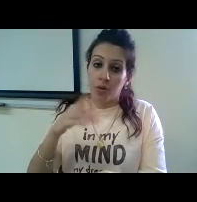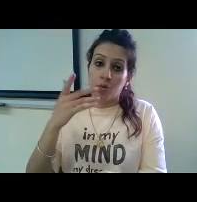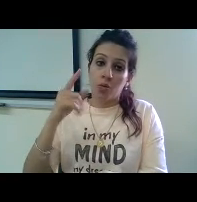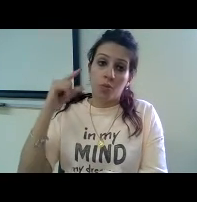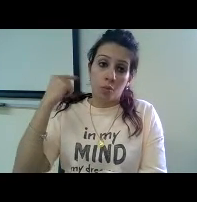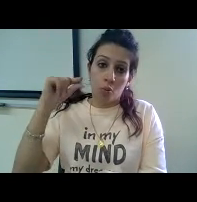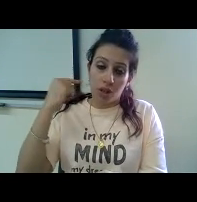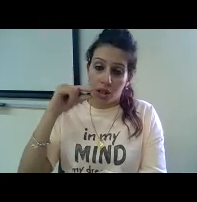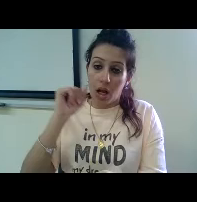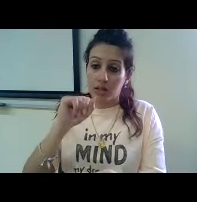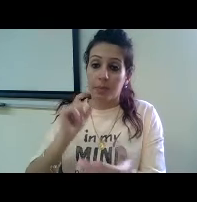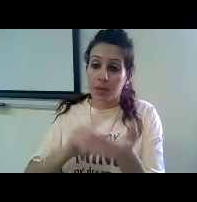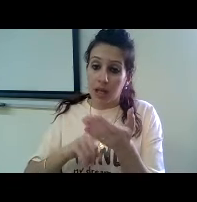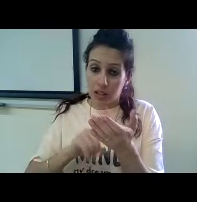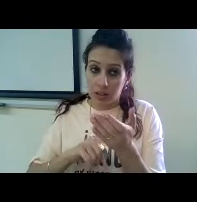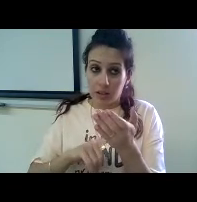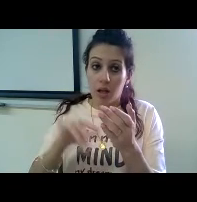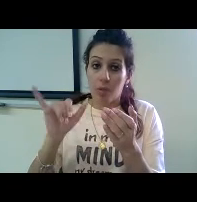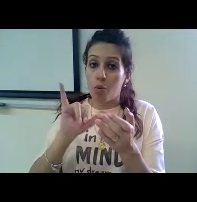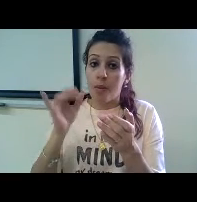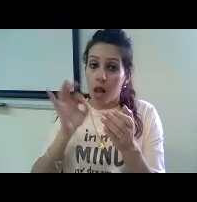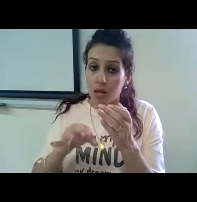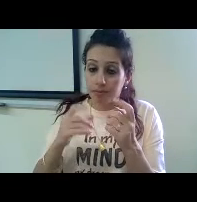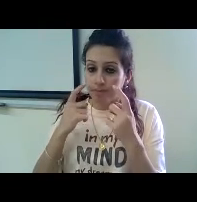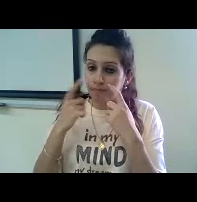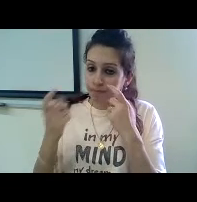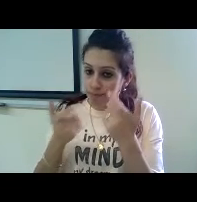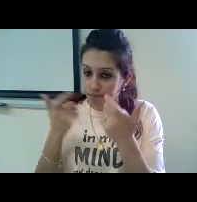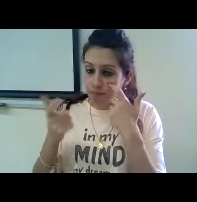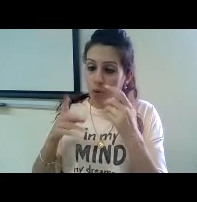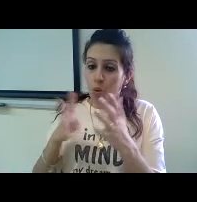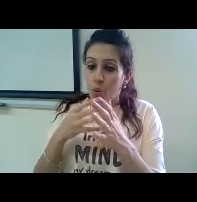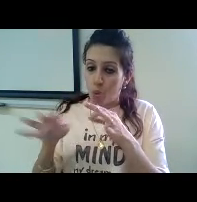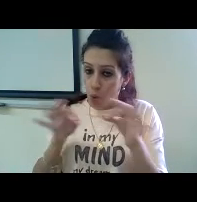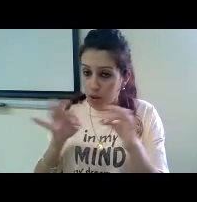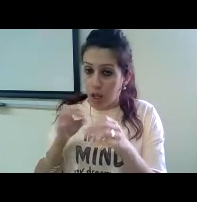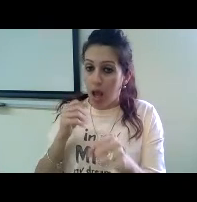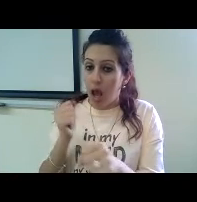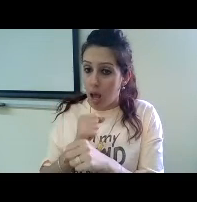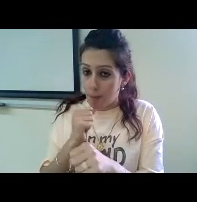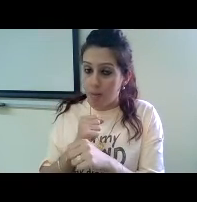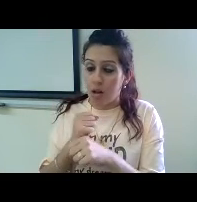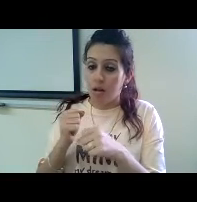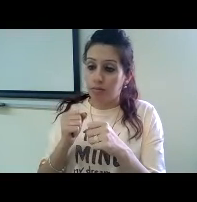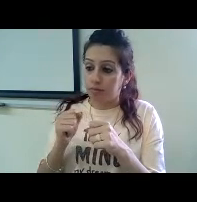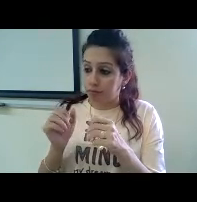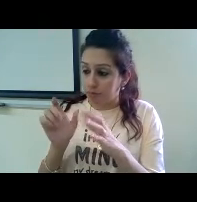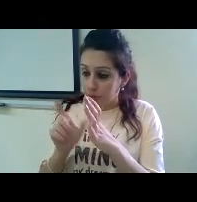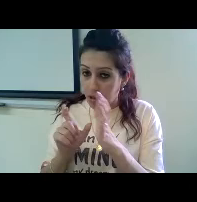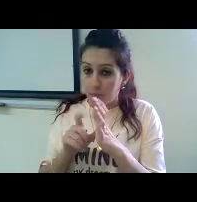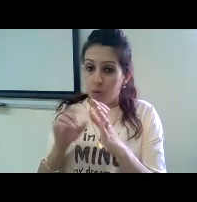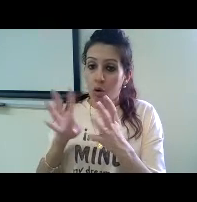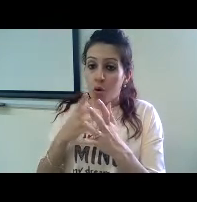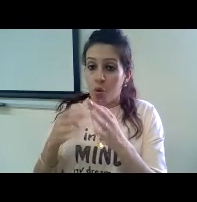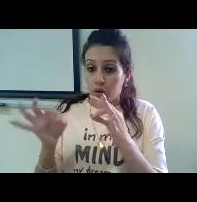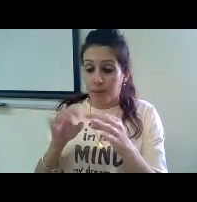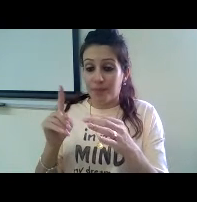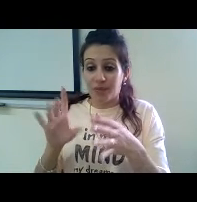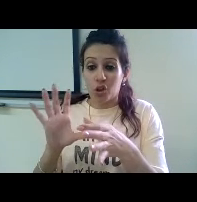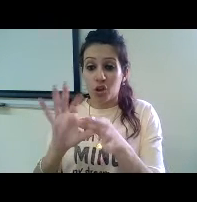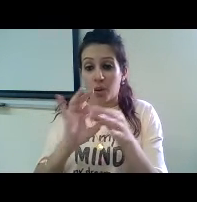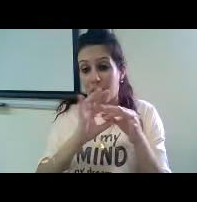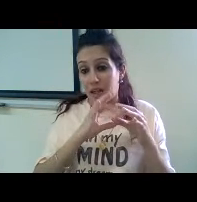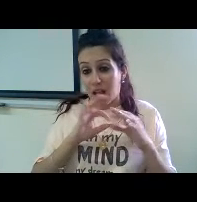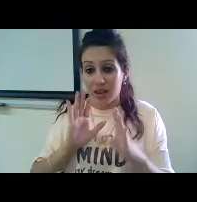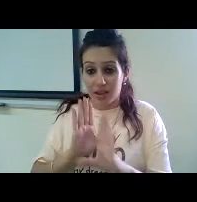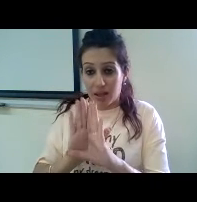develop a practical guidance to the school and on how to implement this partnership.